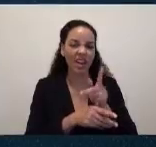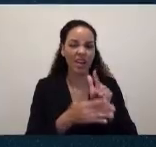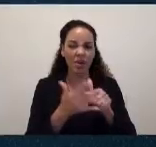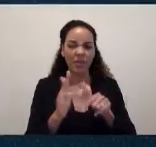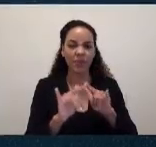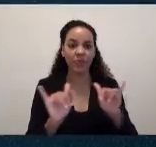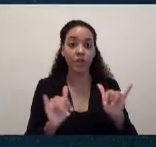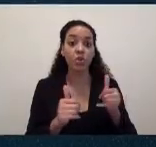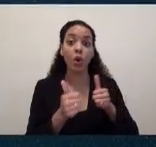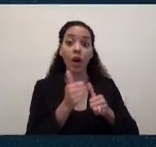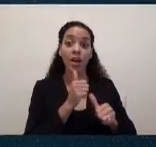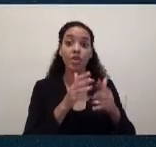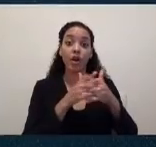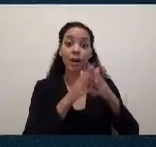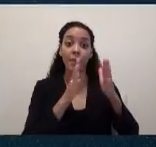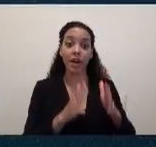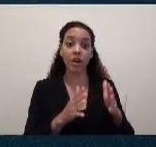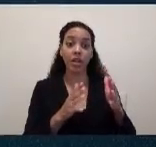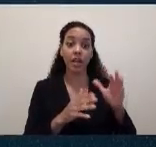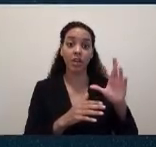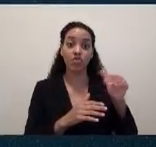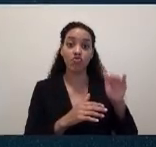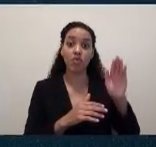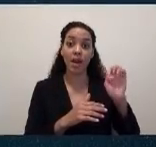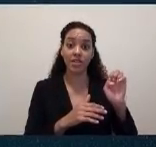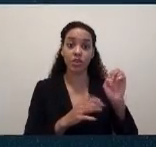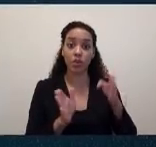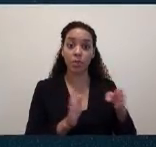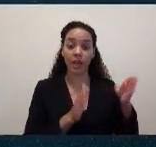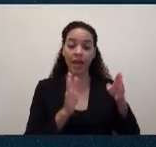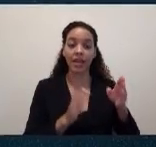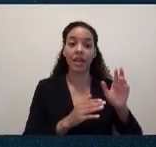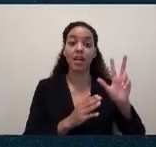we got it so that it's $3,000 for a child over six,